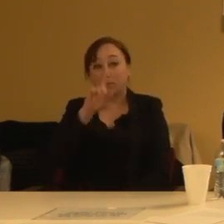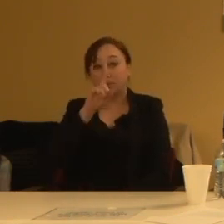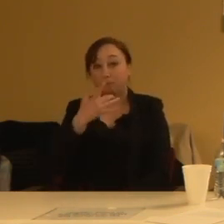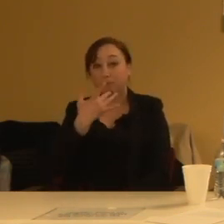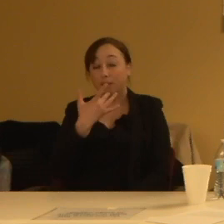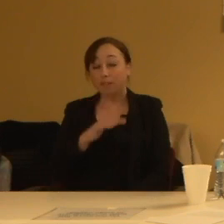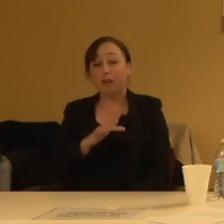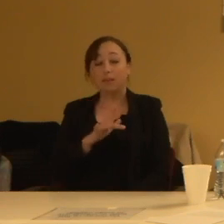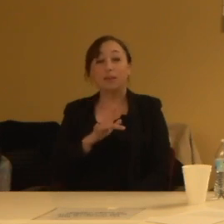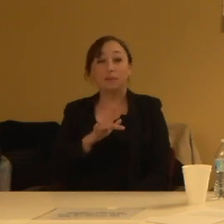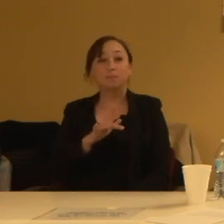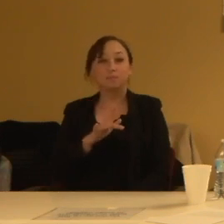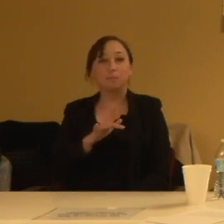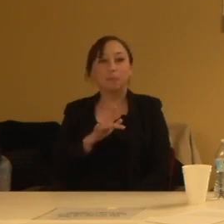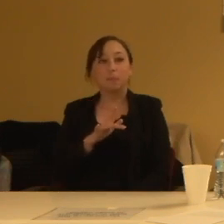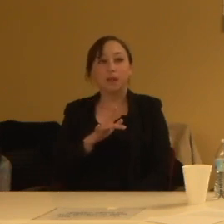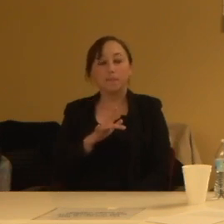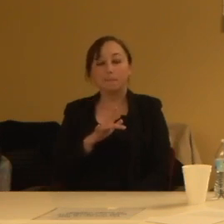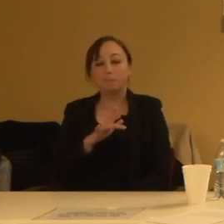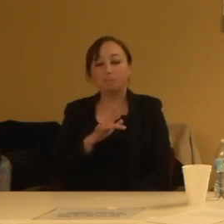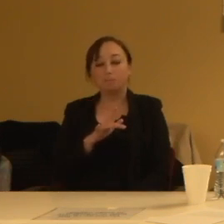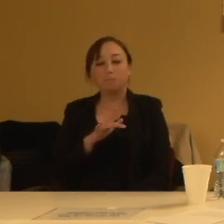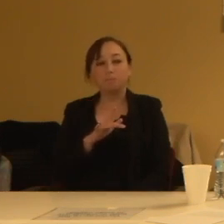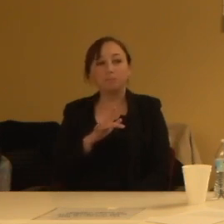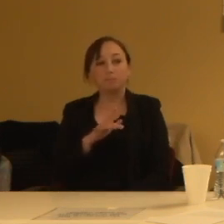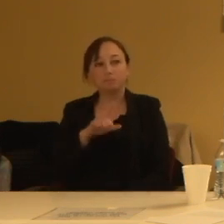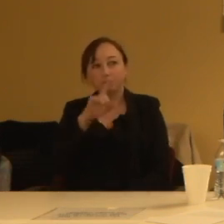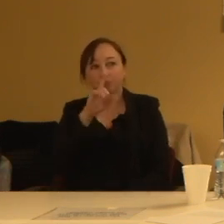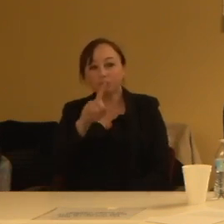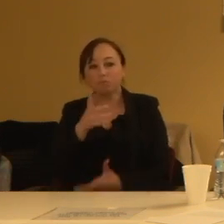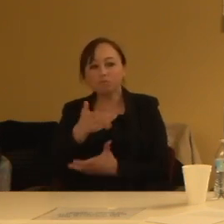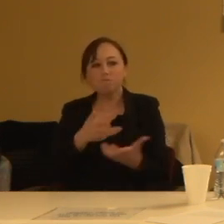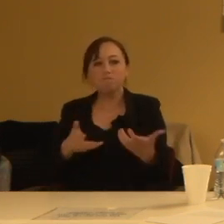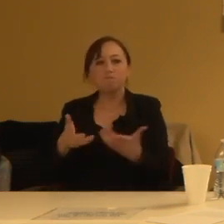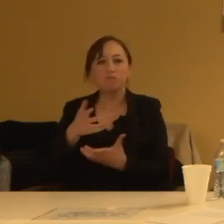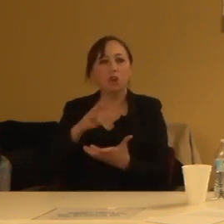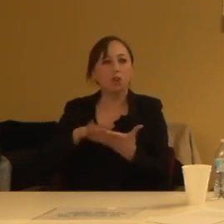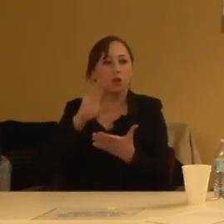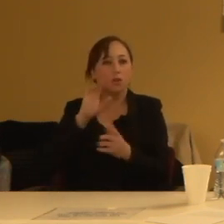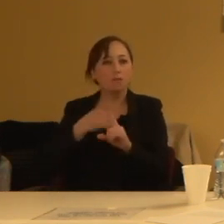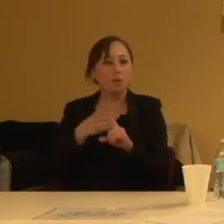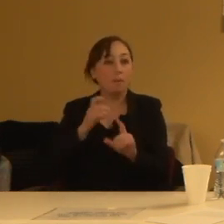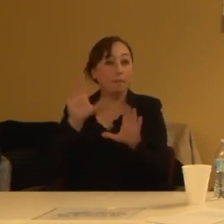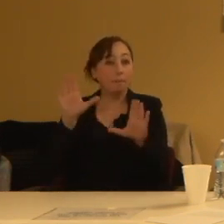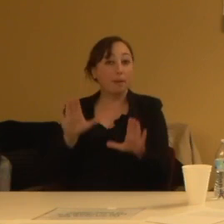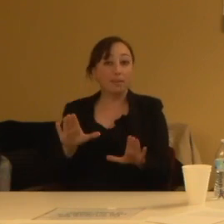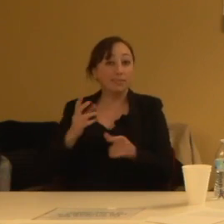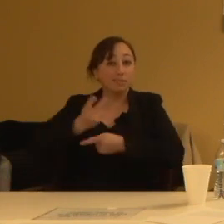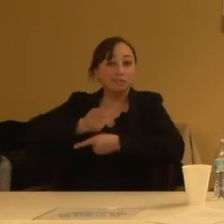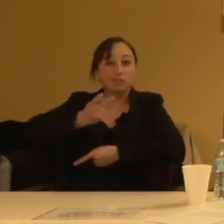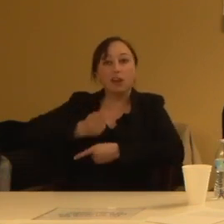that role with some really amazing, nurturing, incredible people, you know. So it was fine.